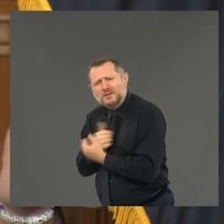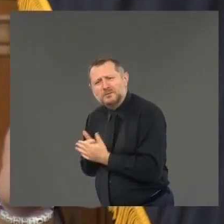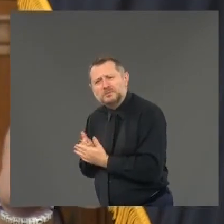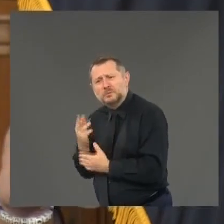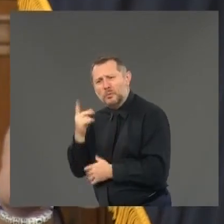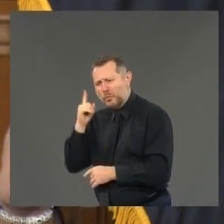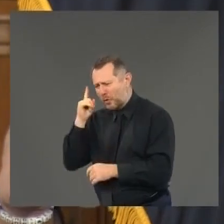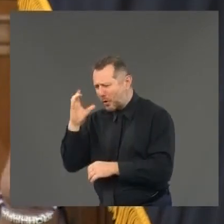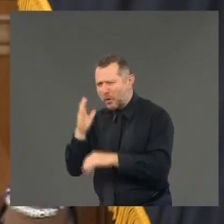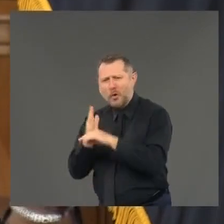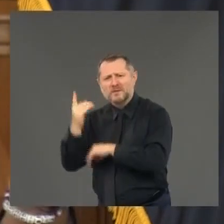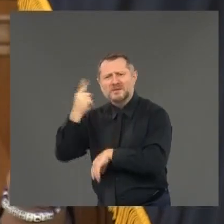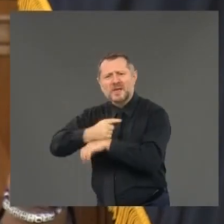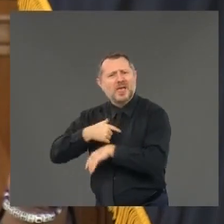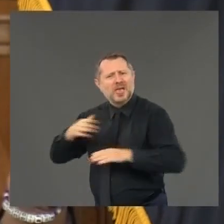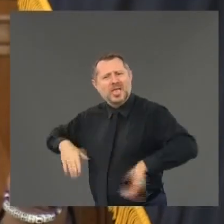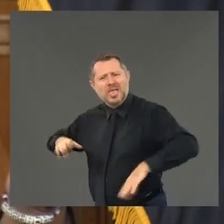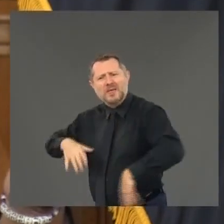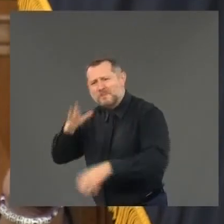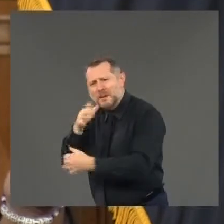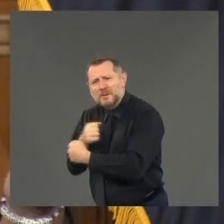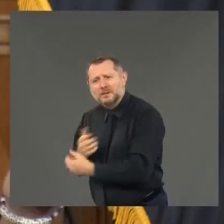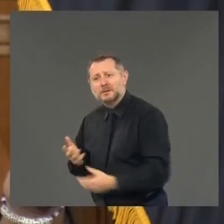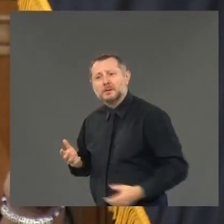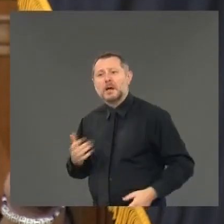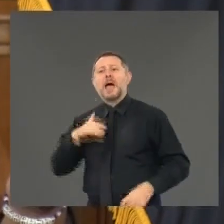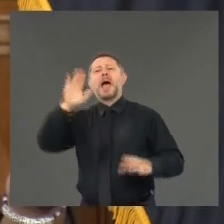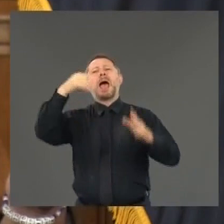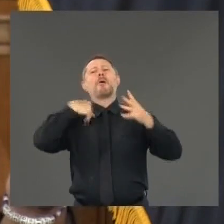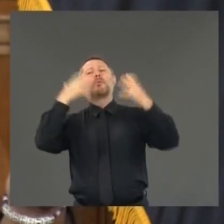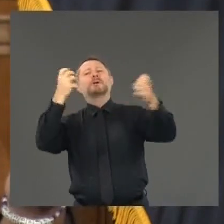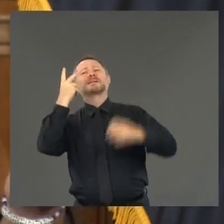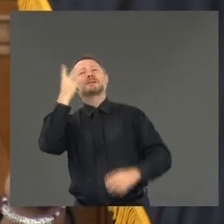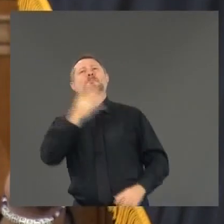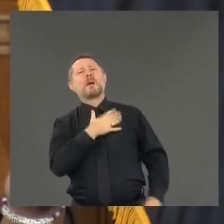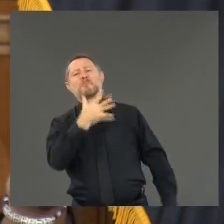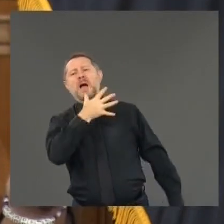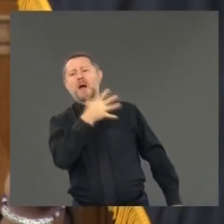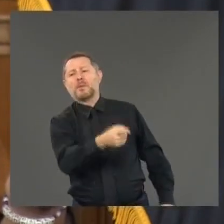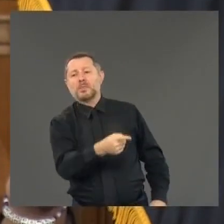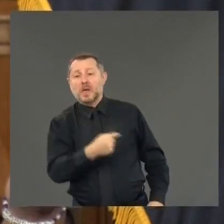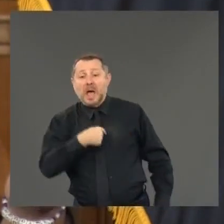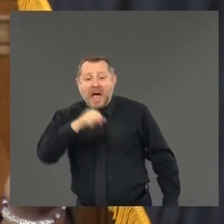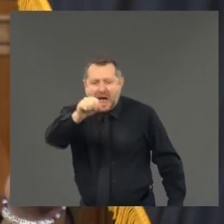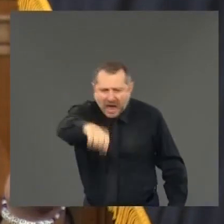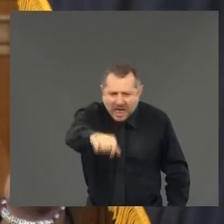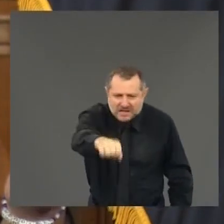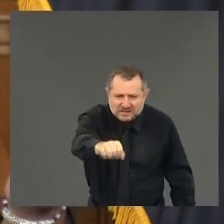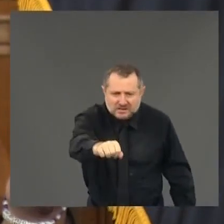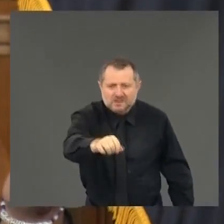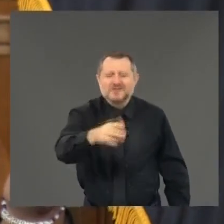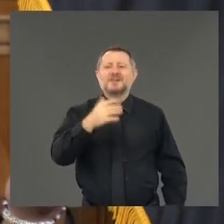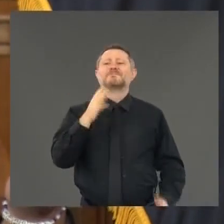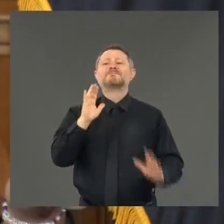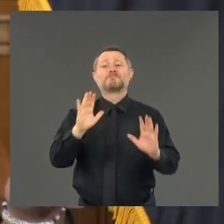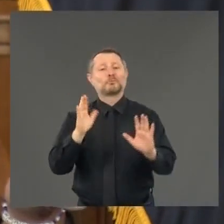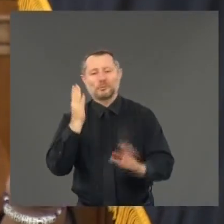I HAVEN'T SEEN HER IN OVER 100 DAYS. WELL, I WANT TO GO SEE MY MOTHER.